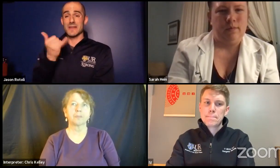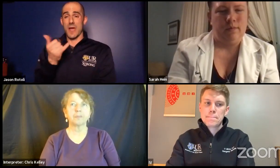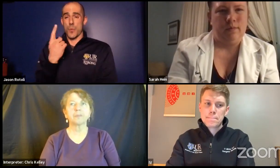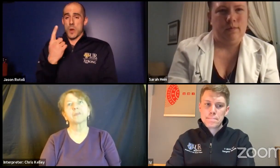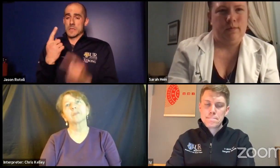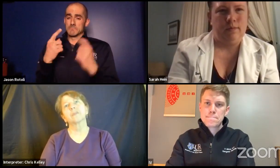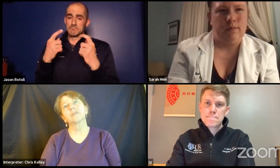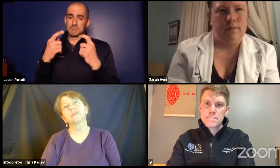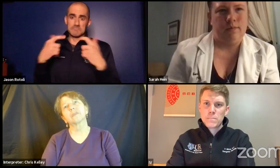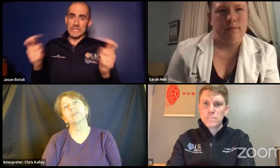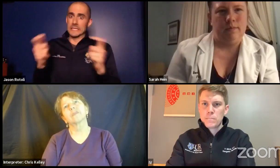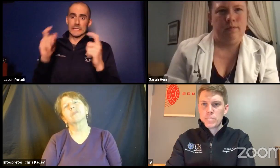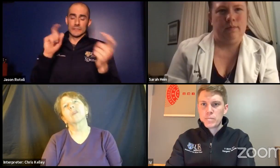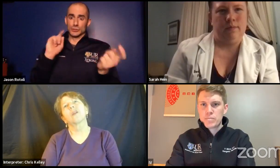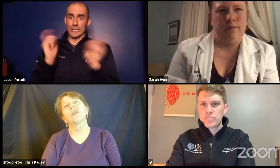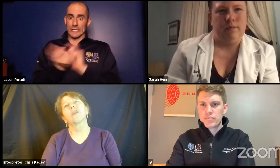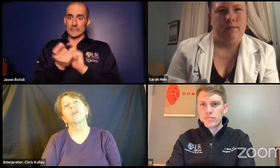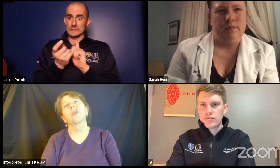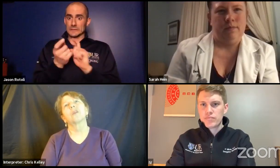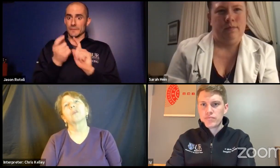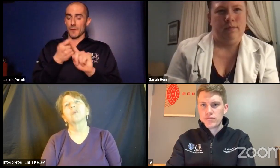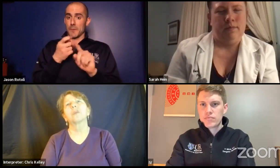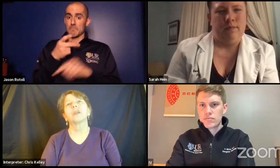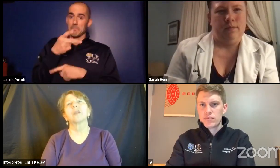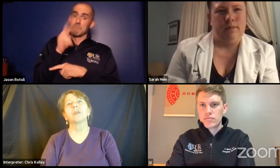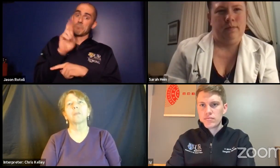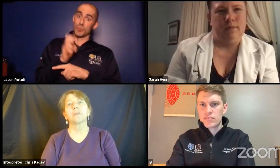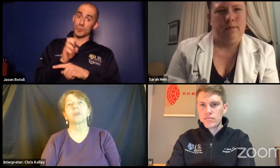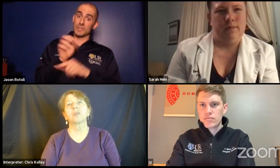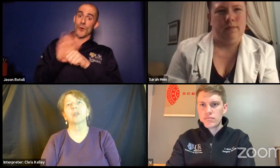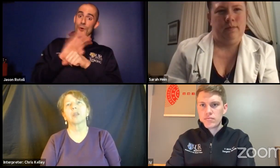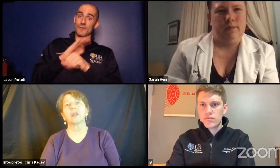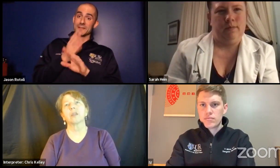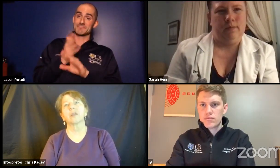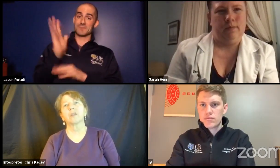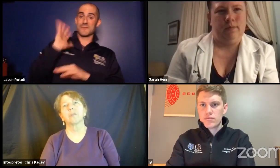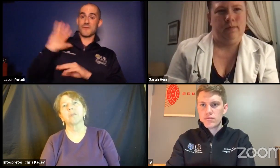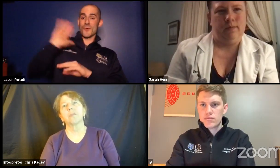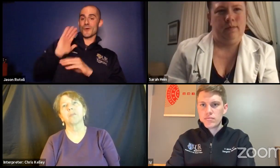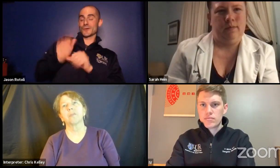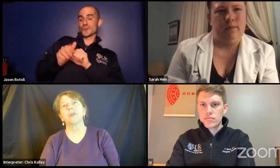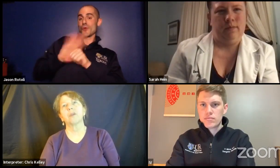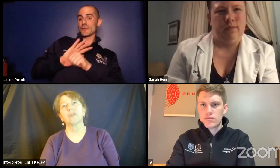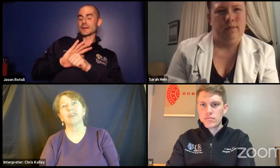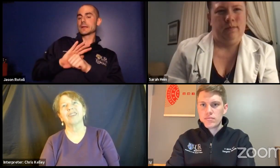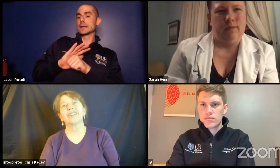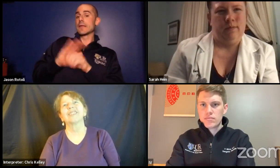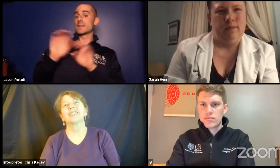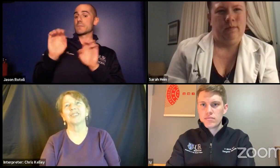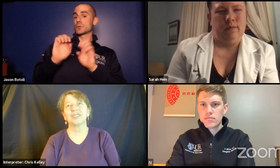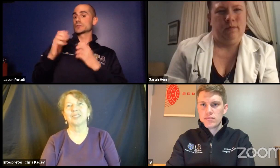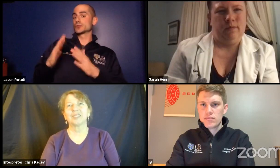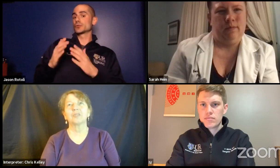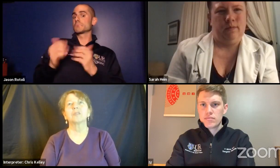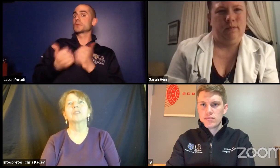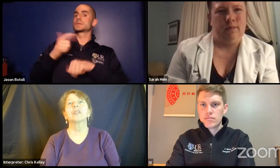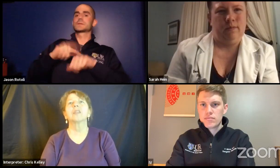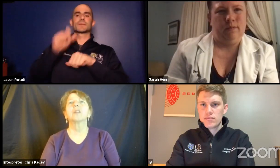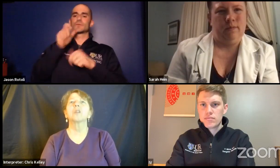of course decide also what medications you should be on, if there is a special bed you may need, if your legs need to be